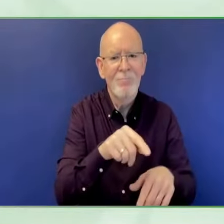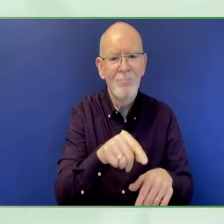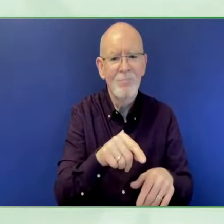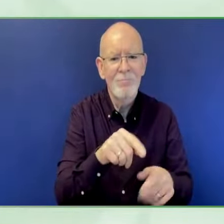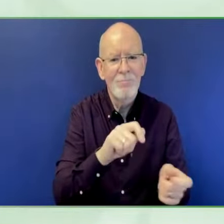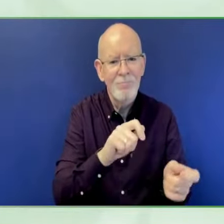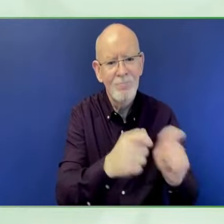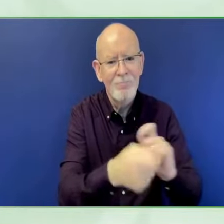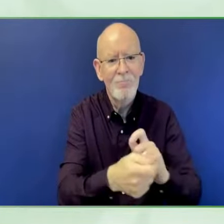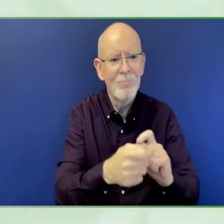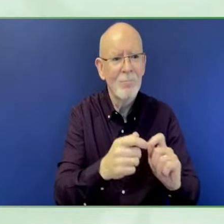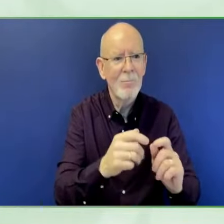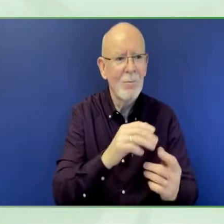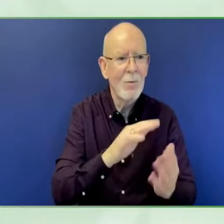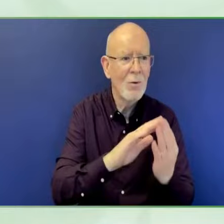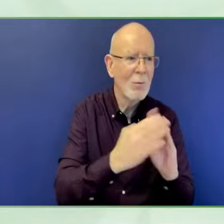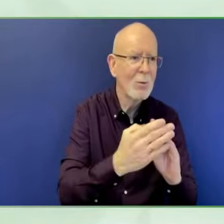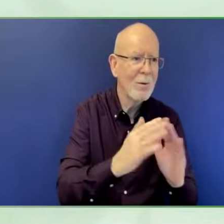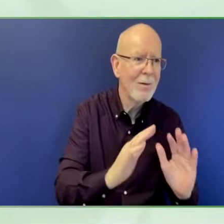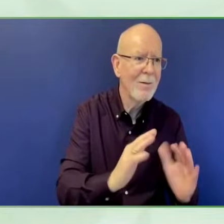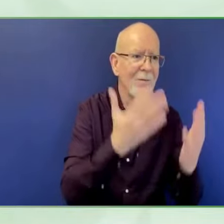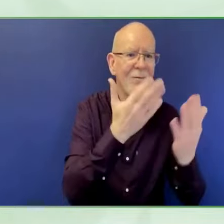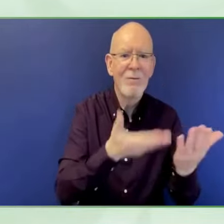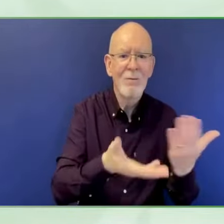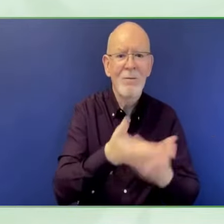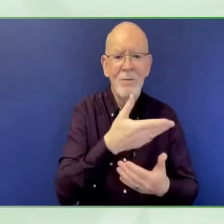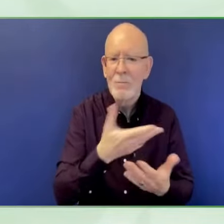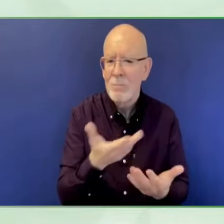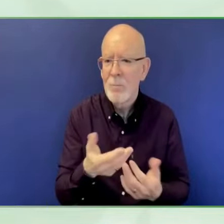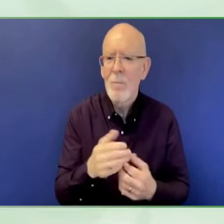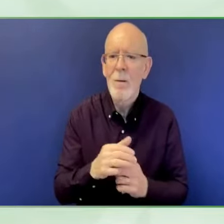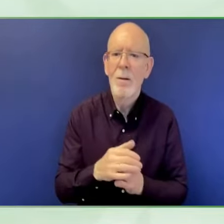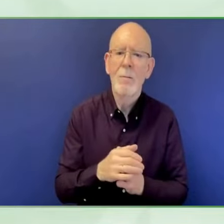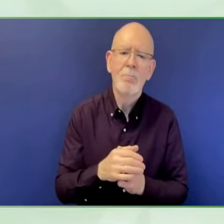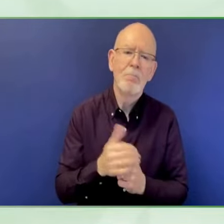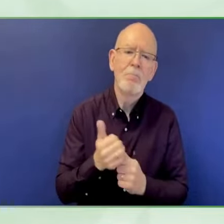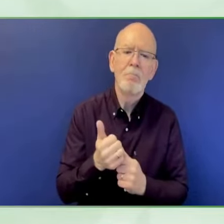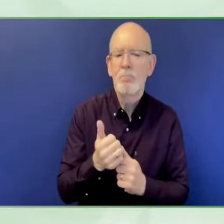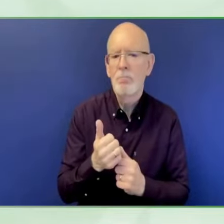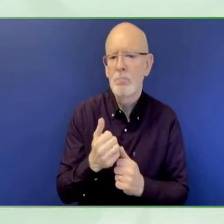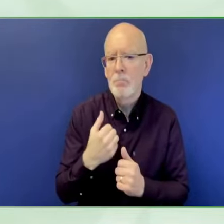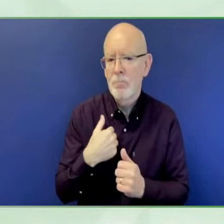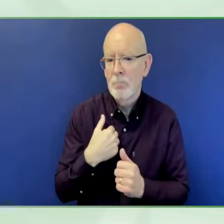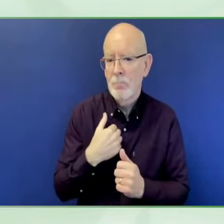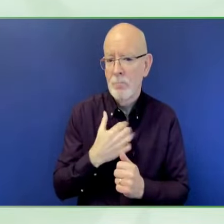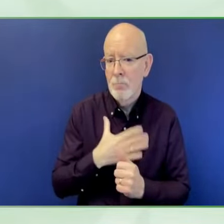deinstitutionalisation. For the last 15 years we move to communities modern 700 persons with